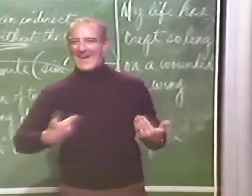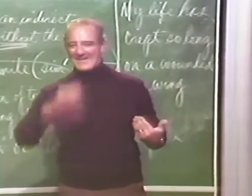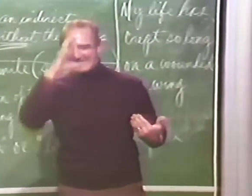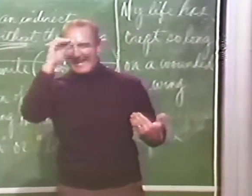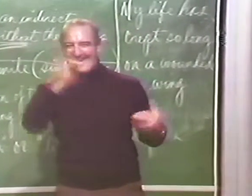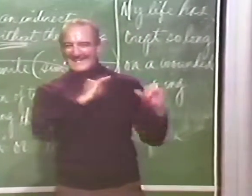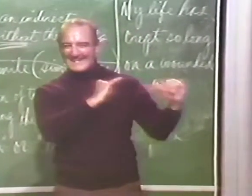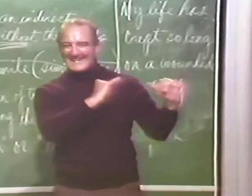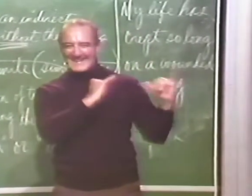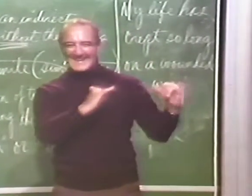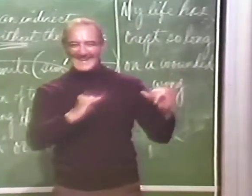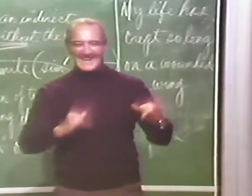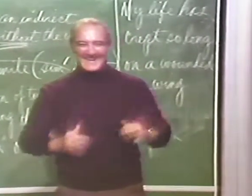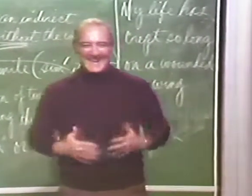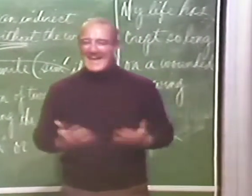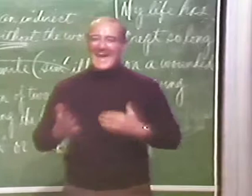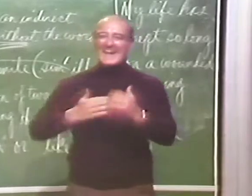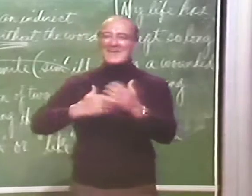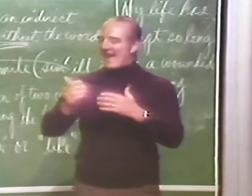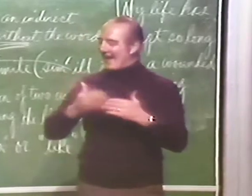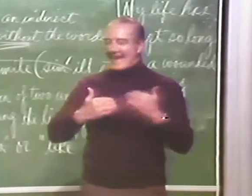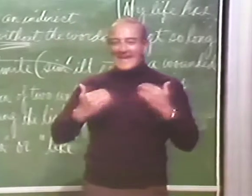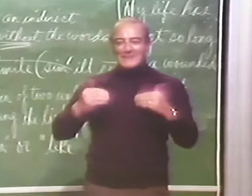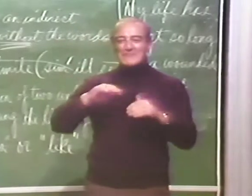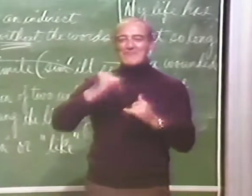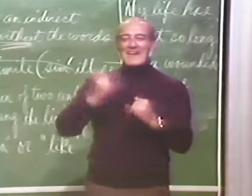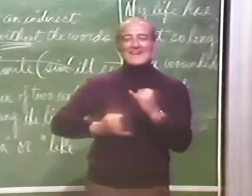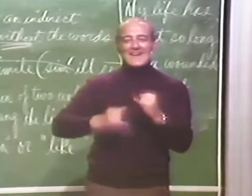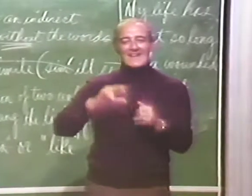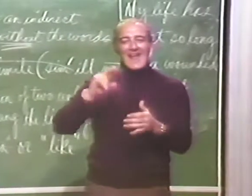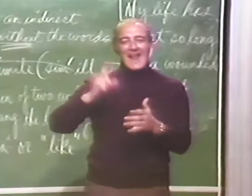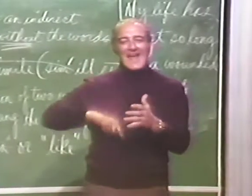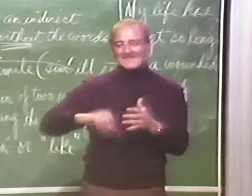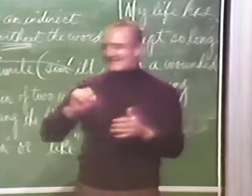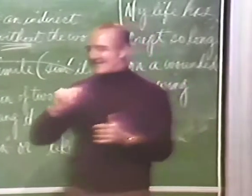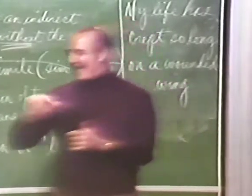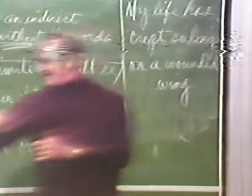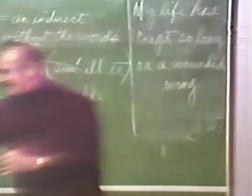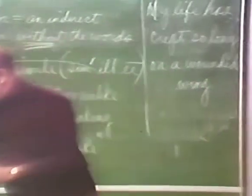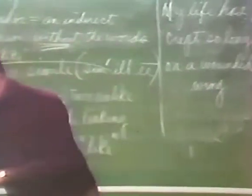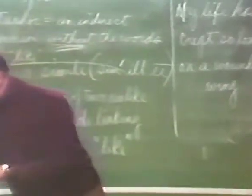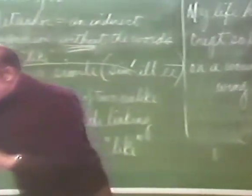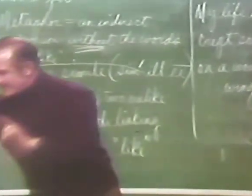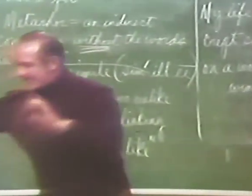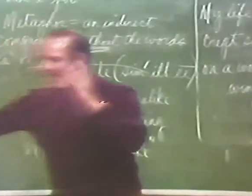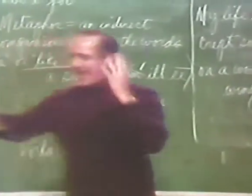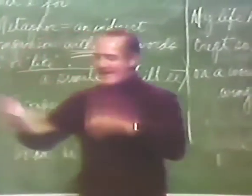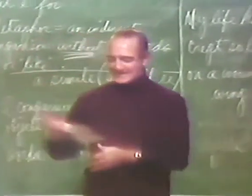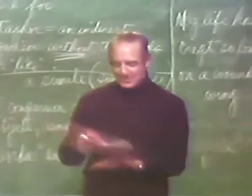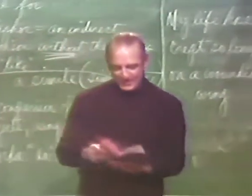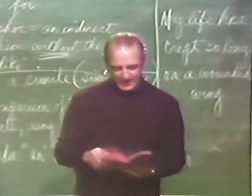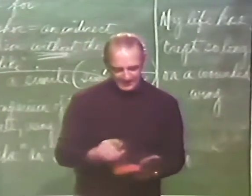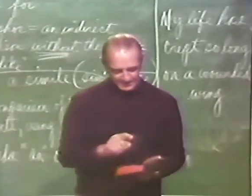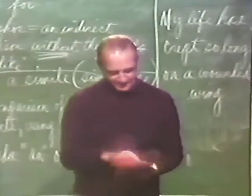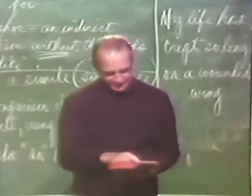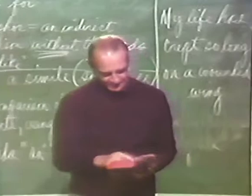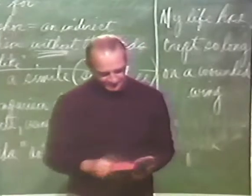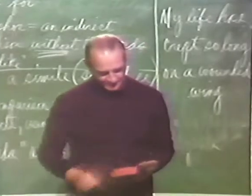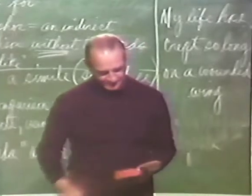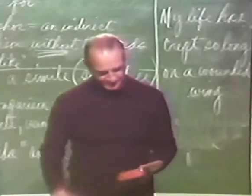IT'S EASY FOR THEM TO LOOK ONCE AT A YOUNG MAN. ANYWAY, READ THE LAST STANZA,